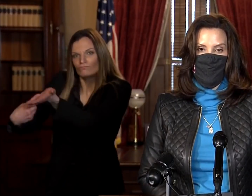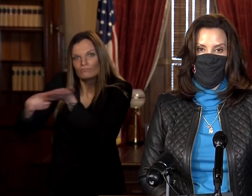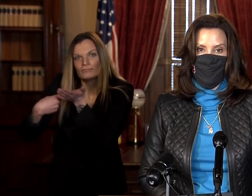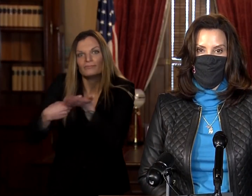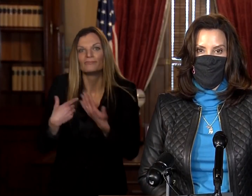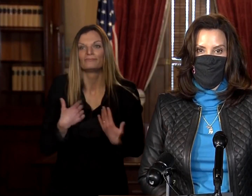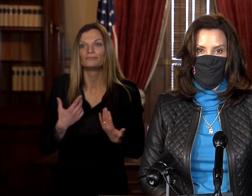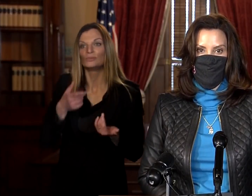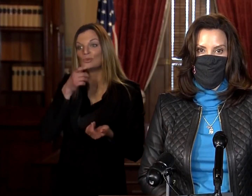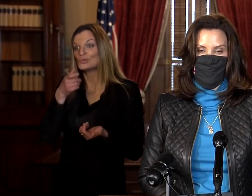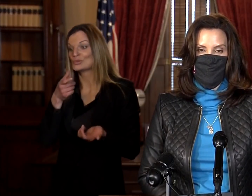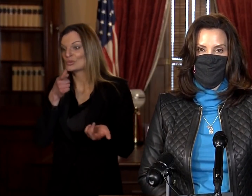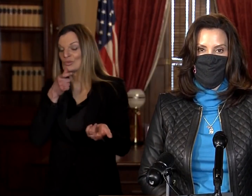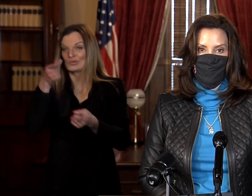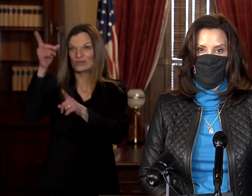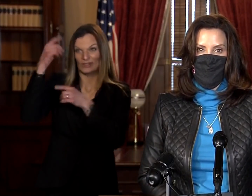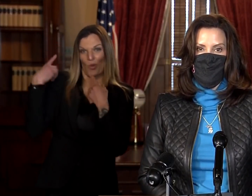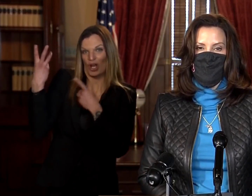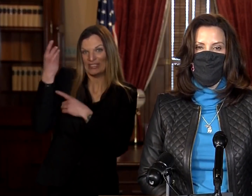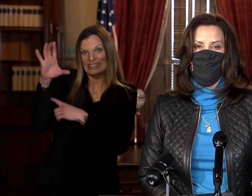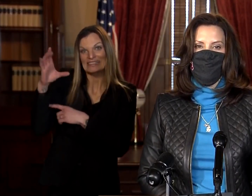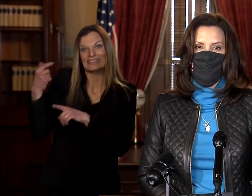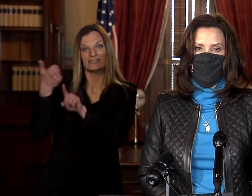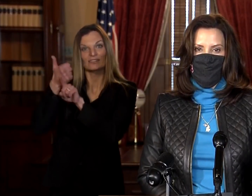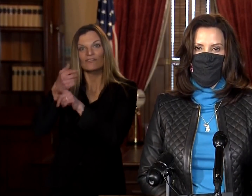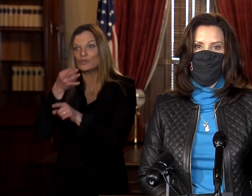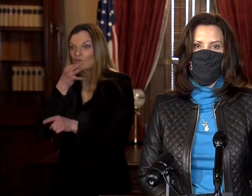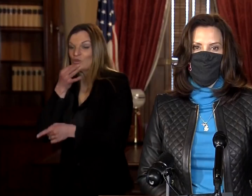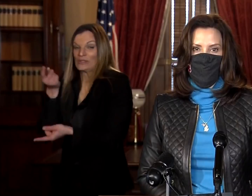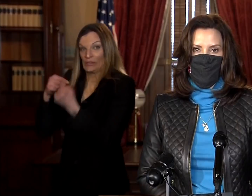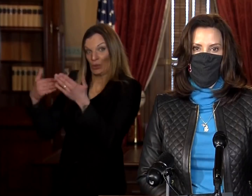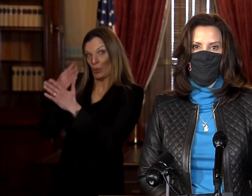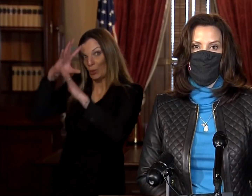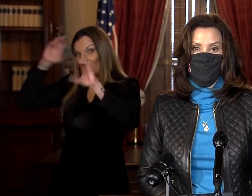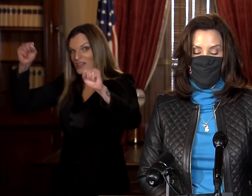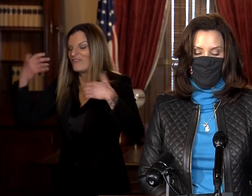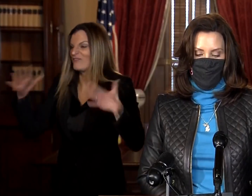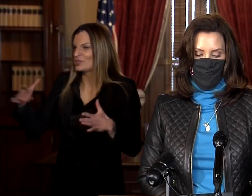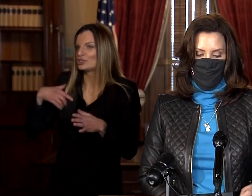after building out what we can do here as a state, after having do here as a state, after having regular conversation with the regular conversation with the incoming administration in D.C.,